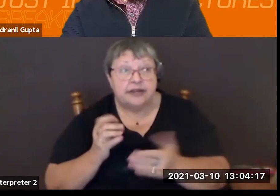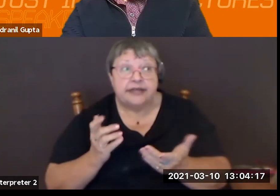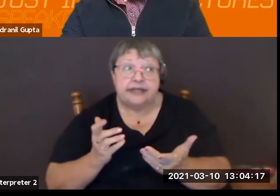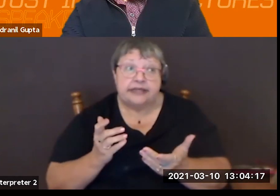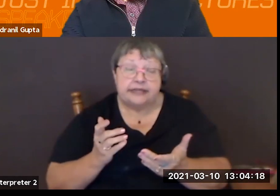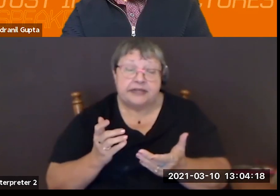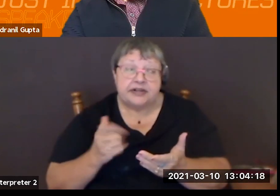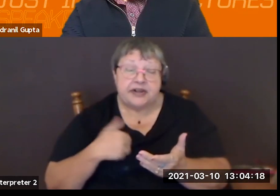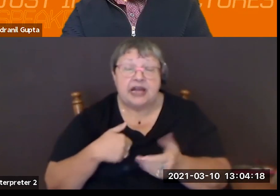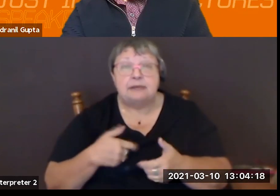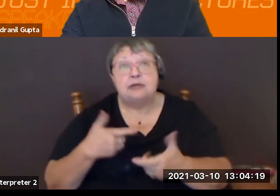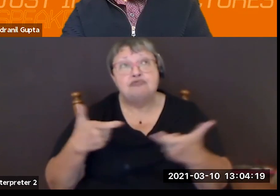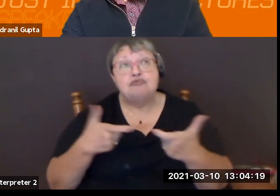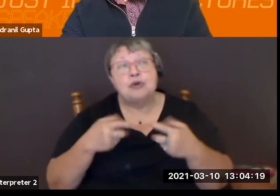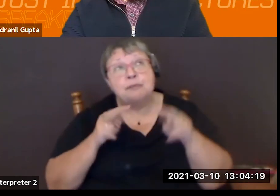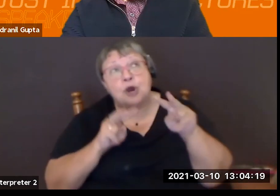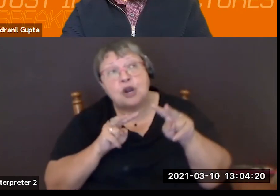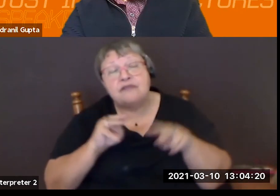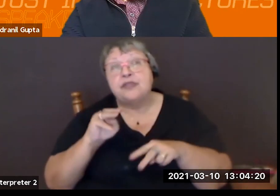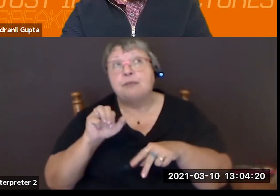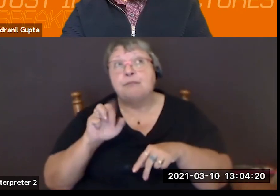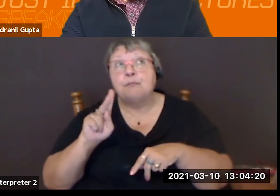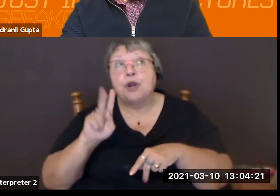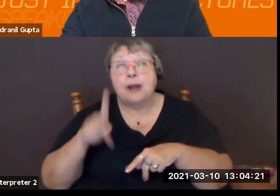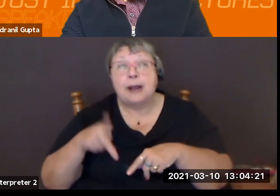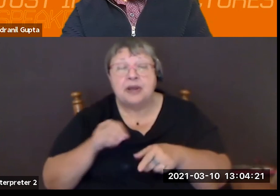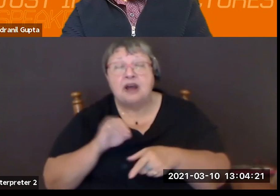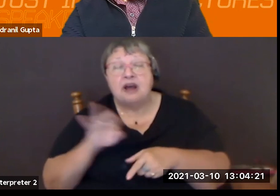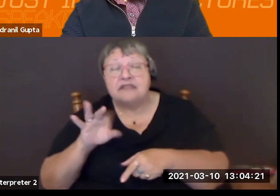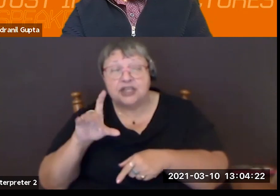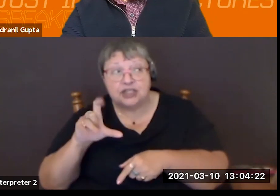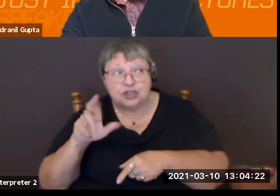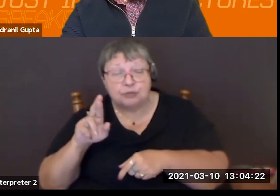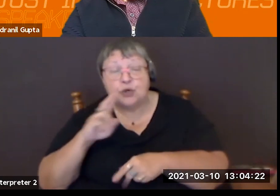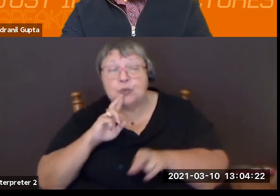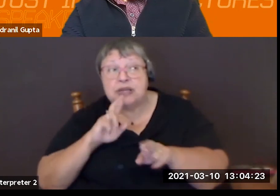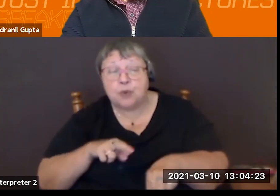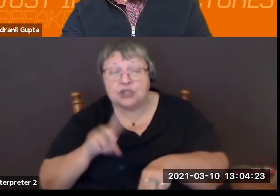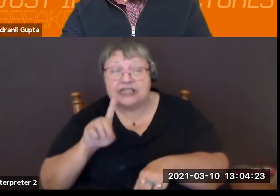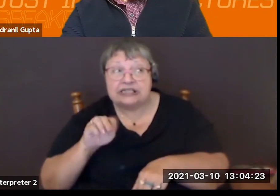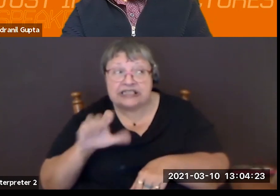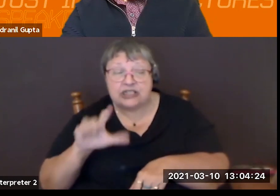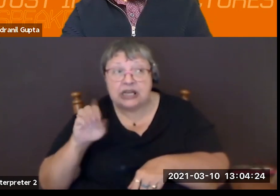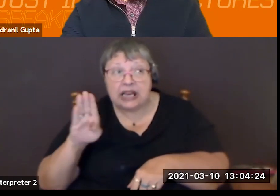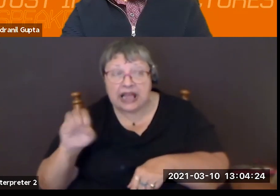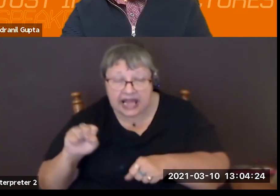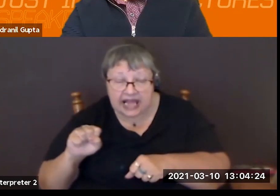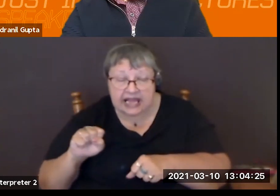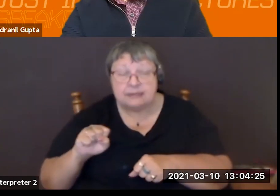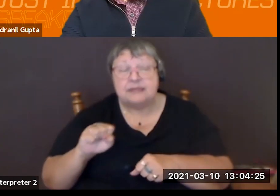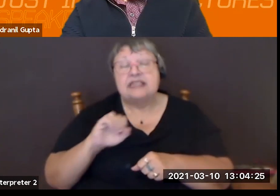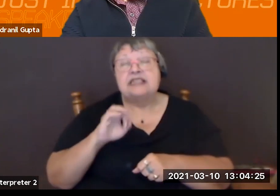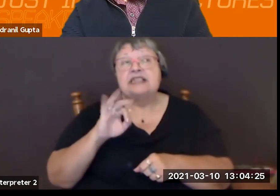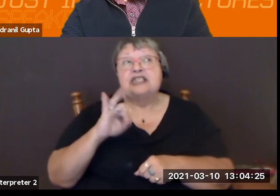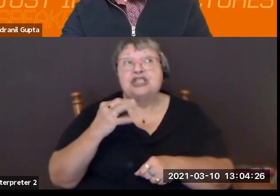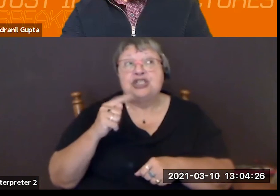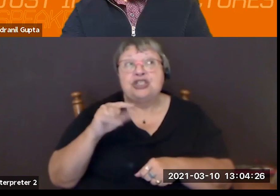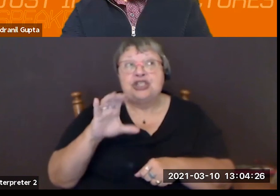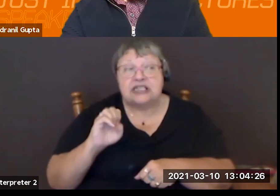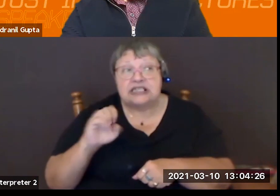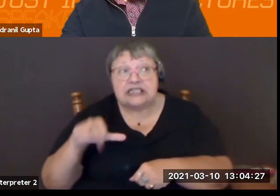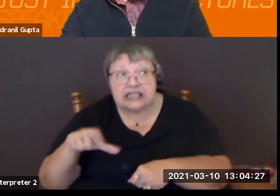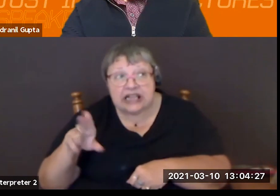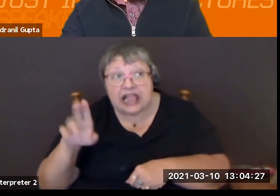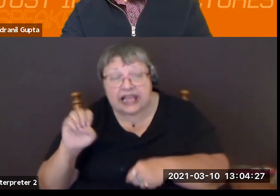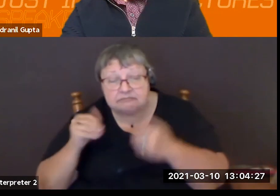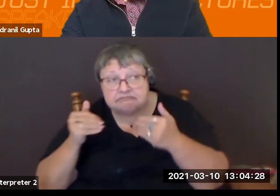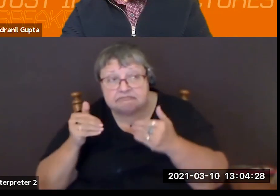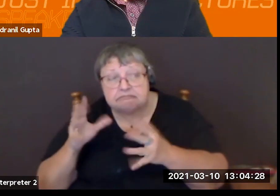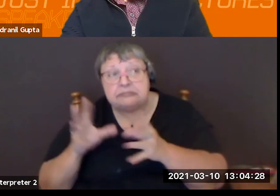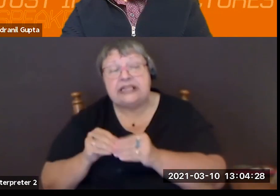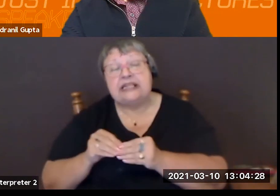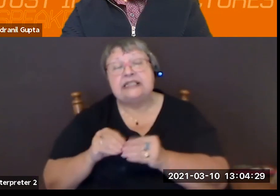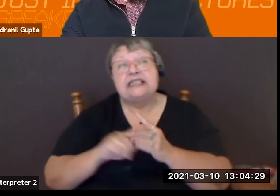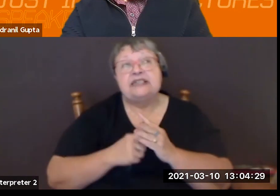I'm a great admirer of the markup of the Consumer Reports digital labs, the algorithmic Justice League enjoyable and weenies work initiatives like our data bodies.